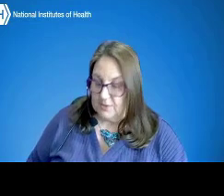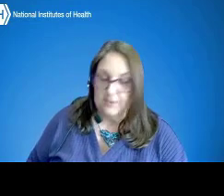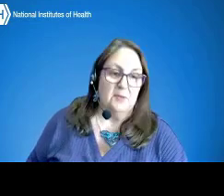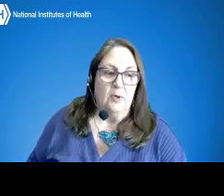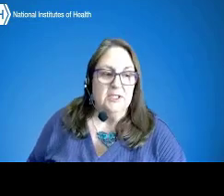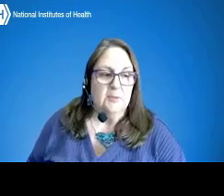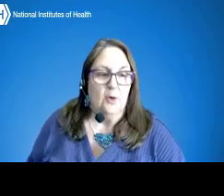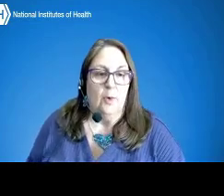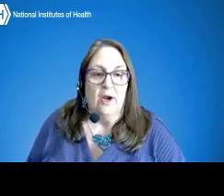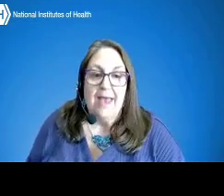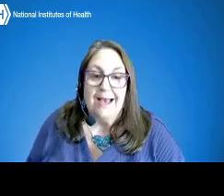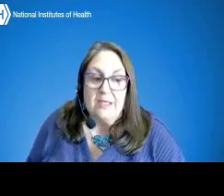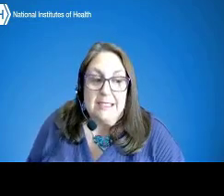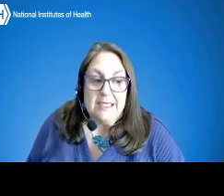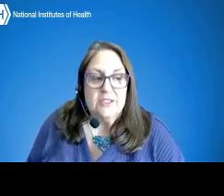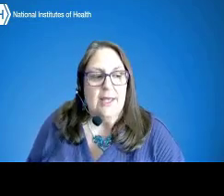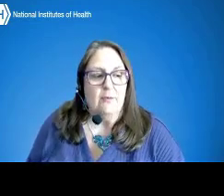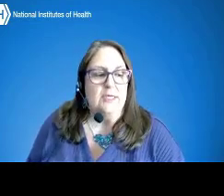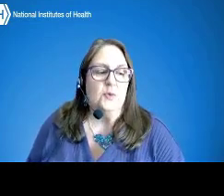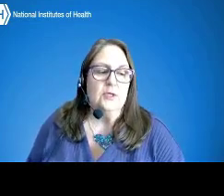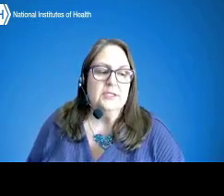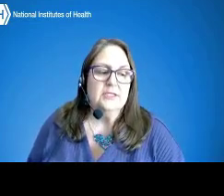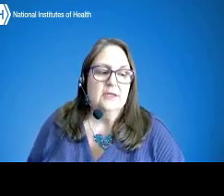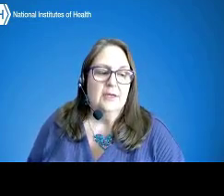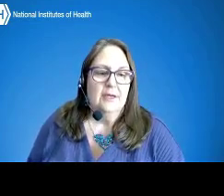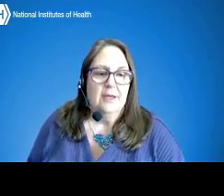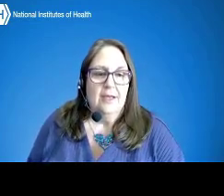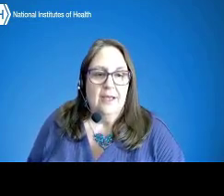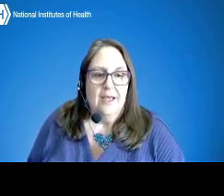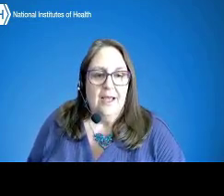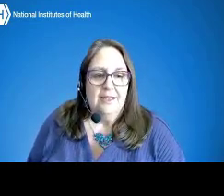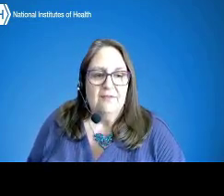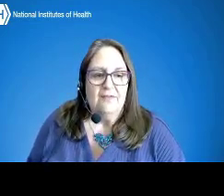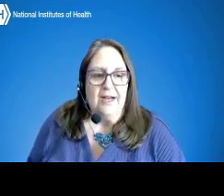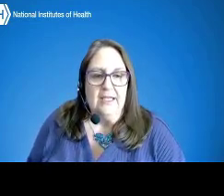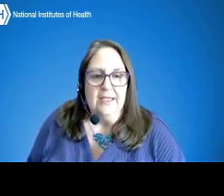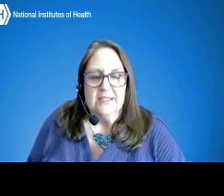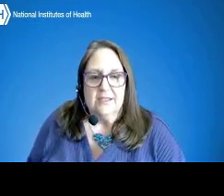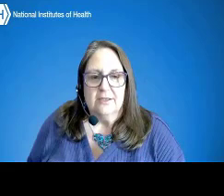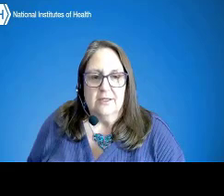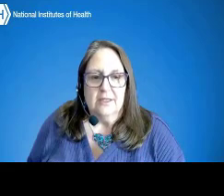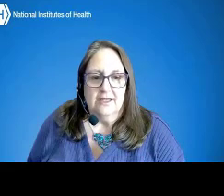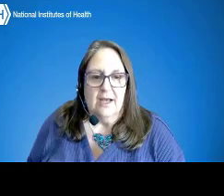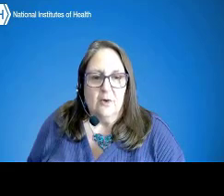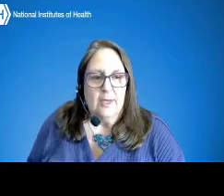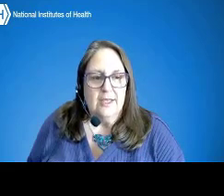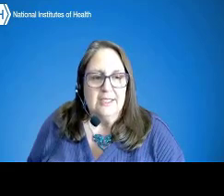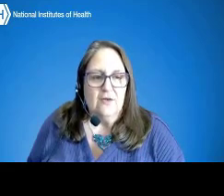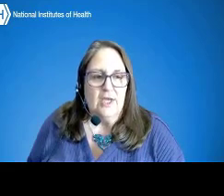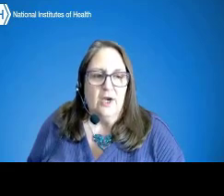So it's important to be aware of how to get to that resource. And then finally, in these little, quick links over here,